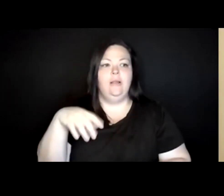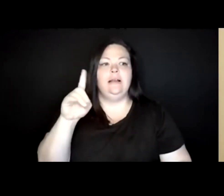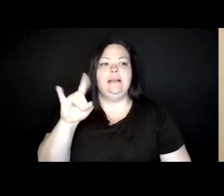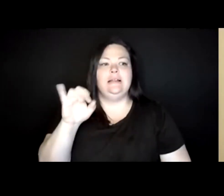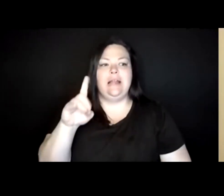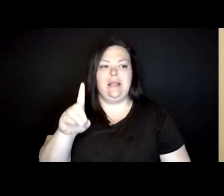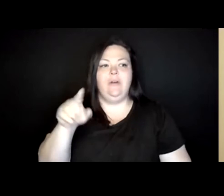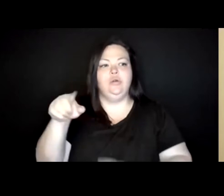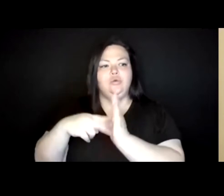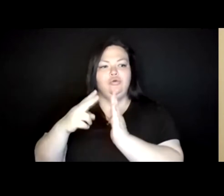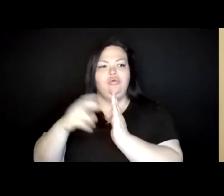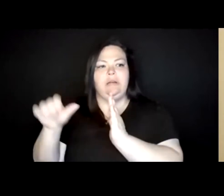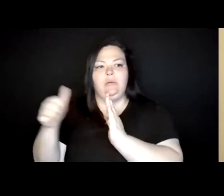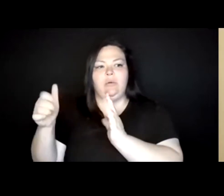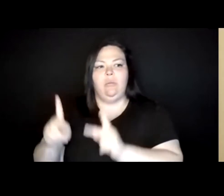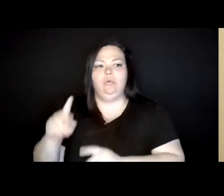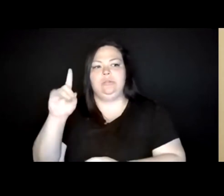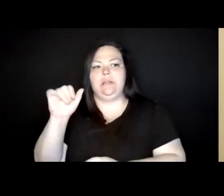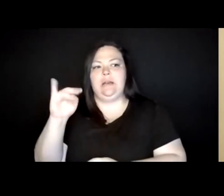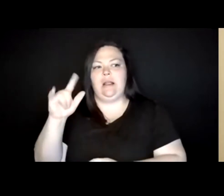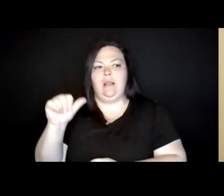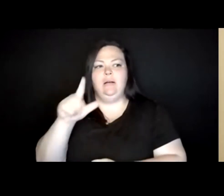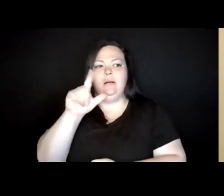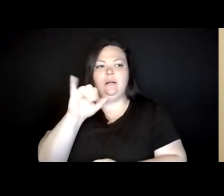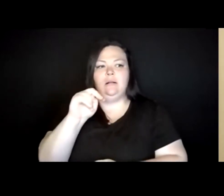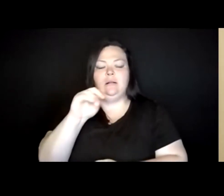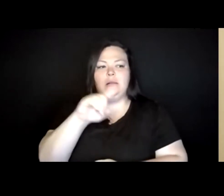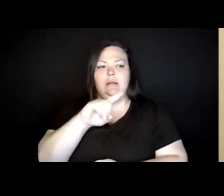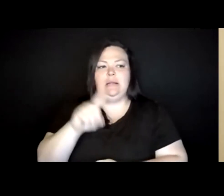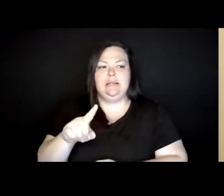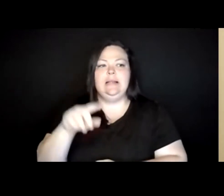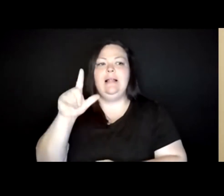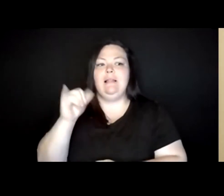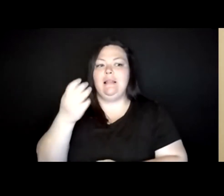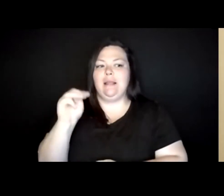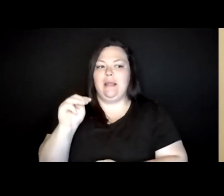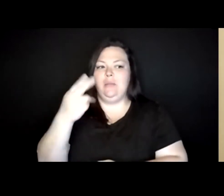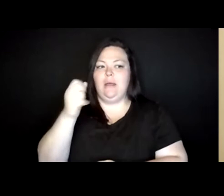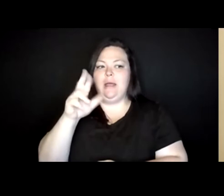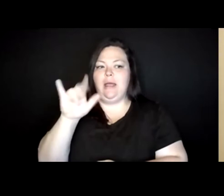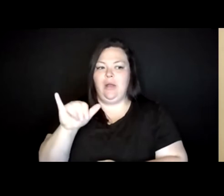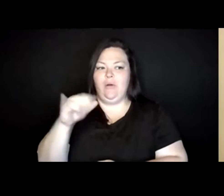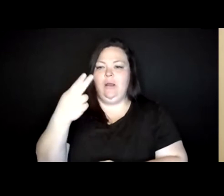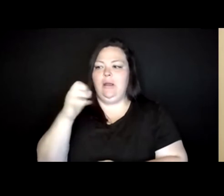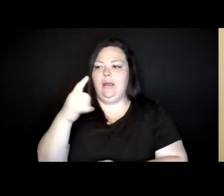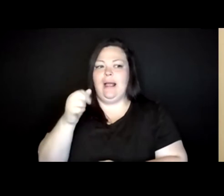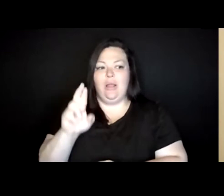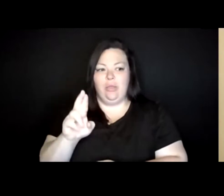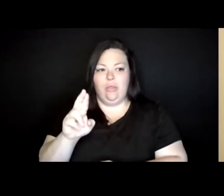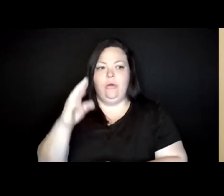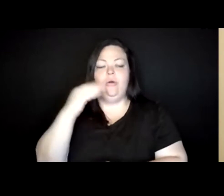Nazareth Romero, Lindz McLeod, Liam Hale, Harry McDermott, Heather Dobbins, Pamela K.